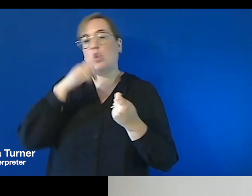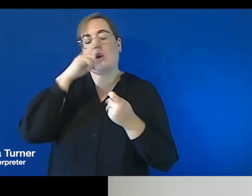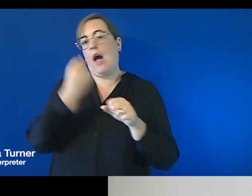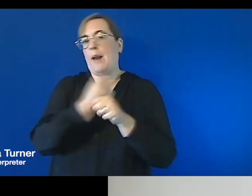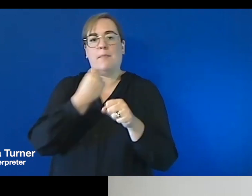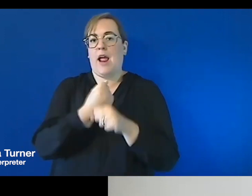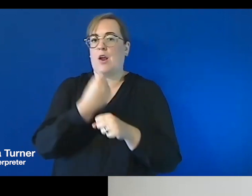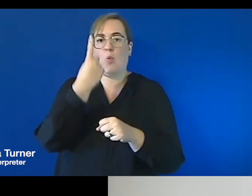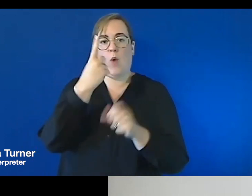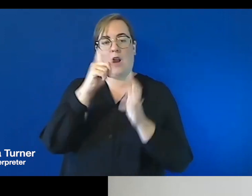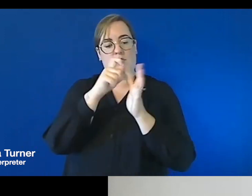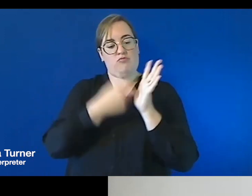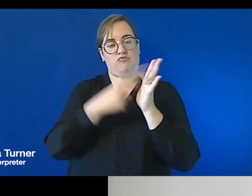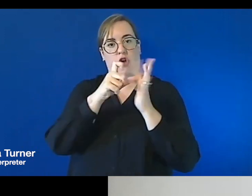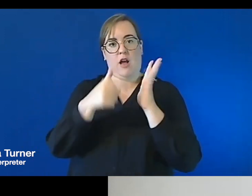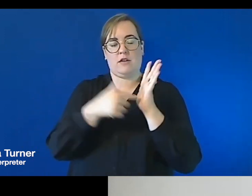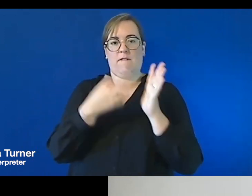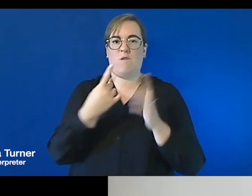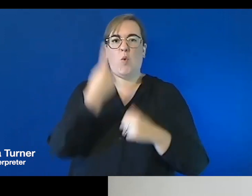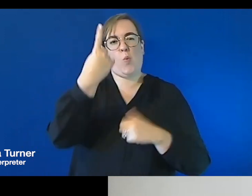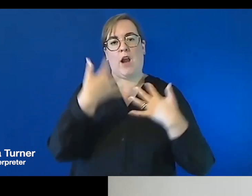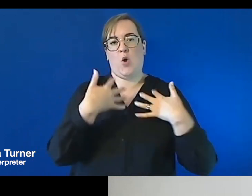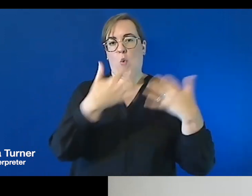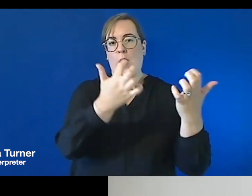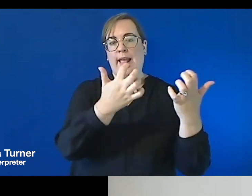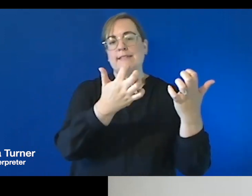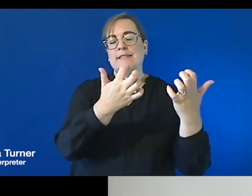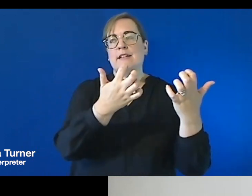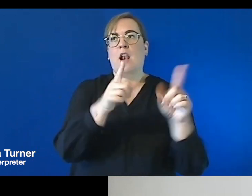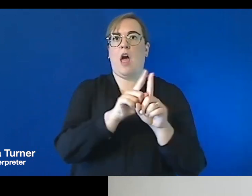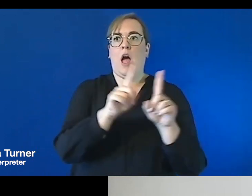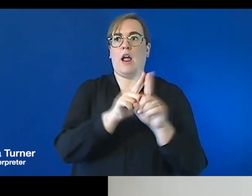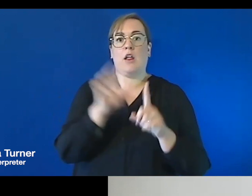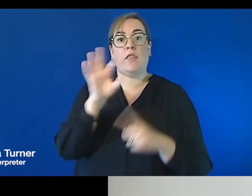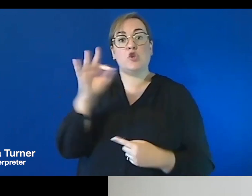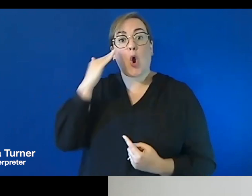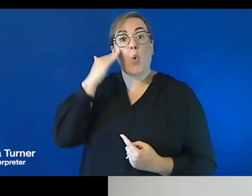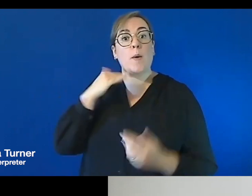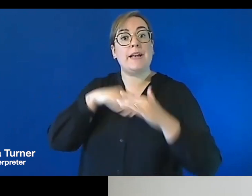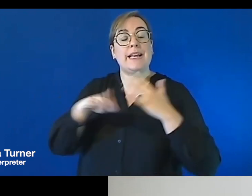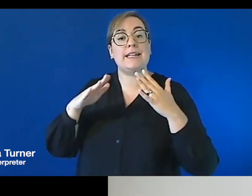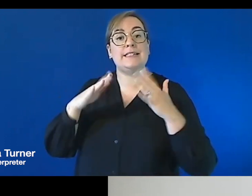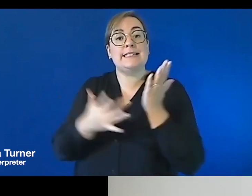audiences. If we have no women in technology we're not able to create baby products better